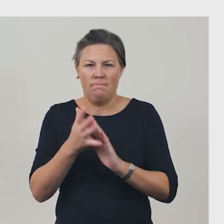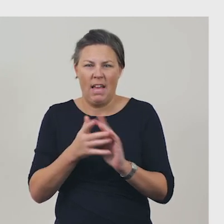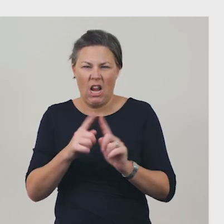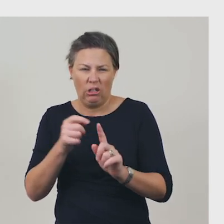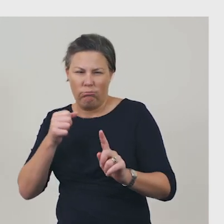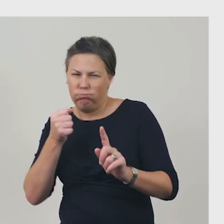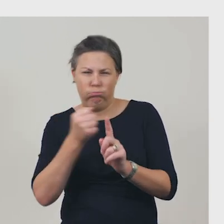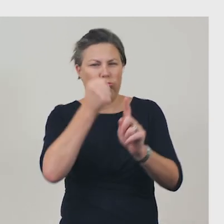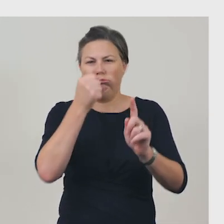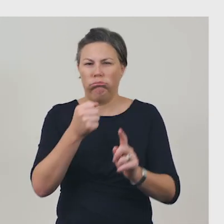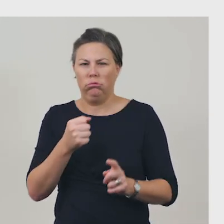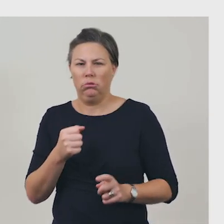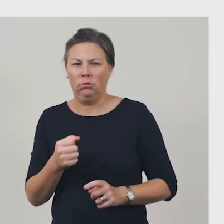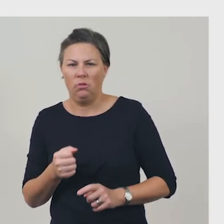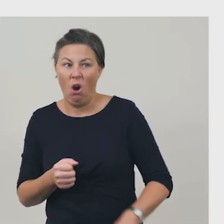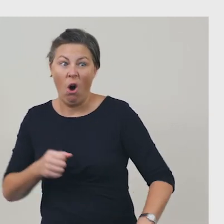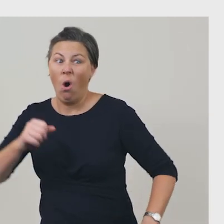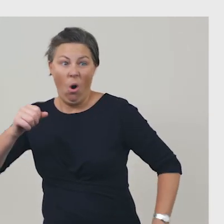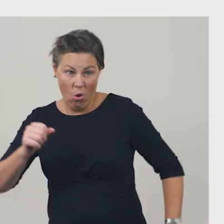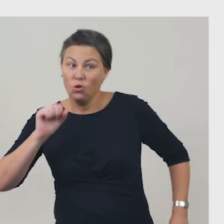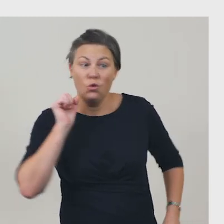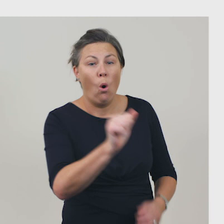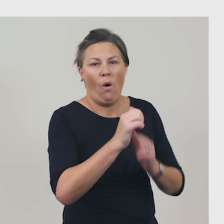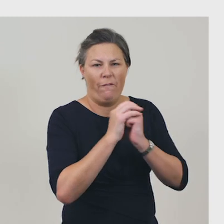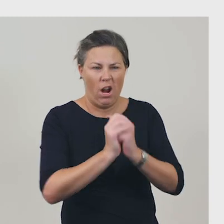How about: ‘All your friends will want to challenge you,